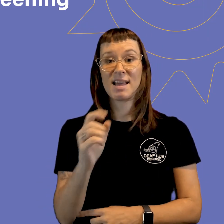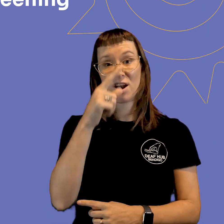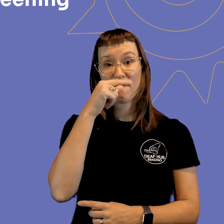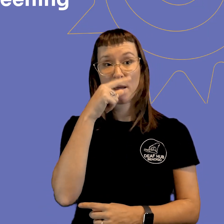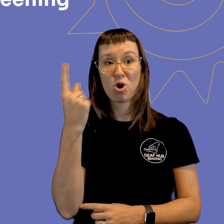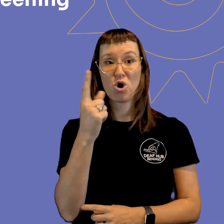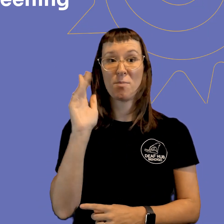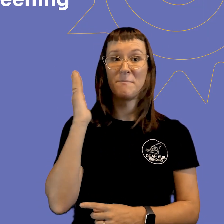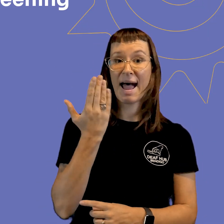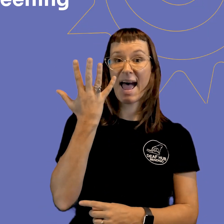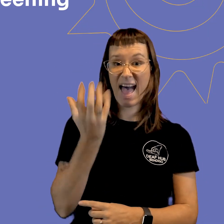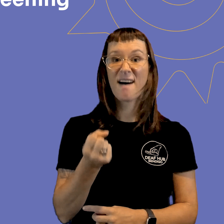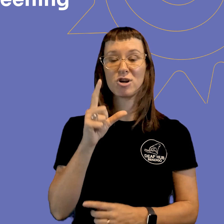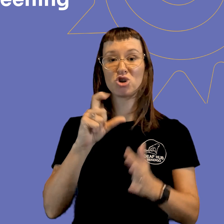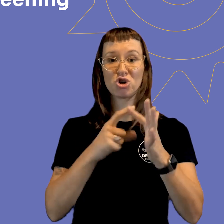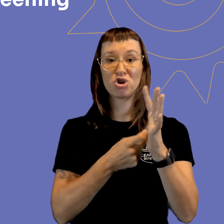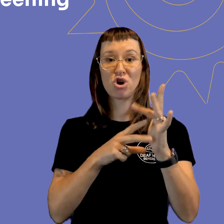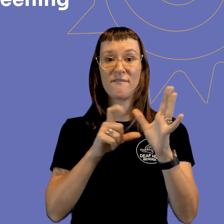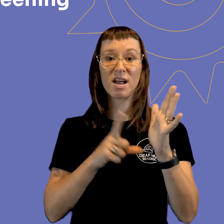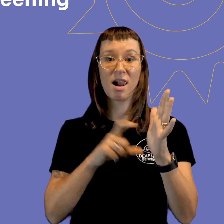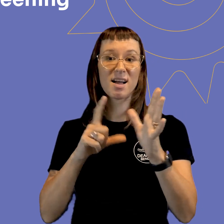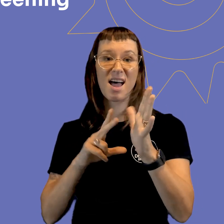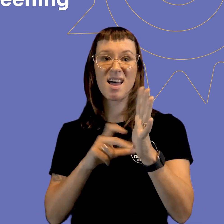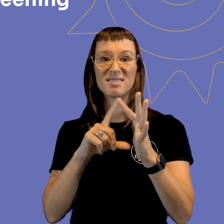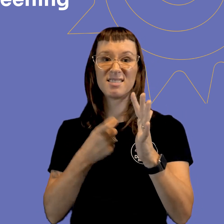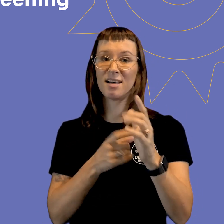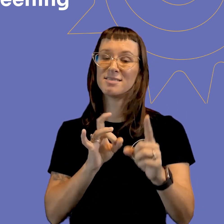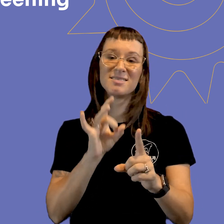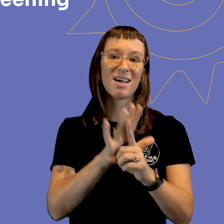cervical cancer in Australia have never been screened, or haven't been screened regularly.